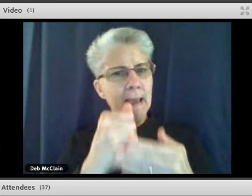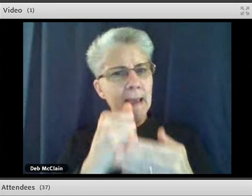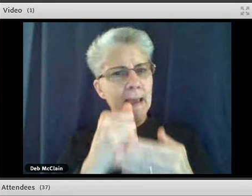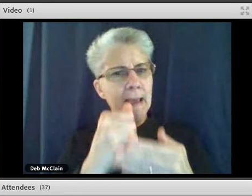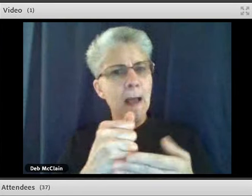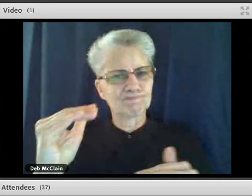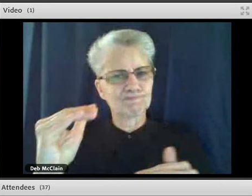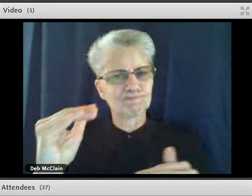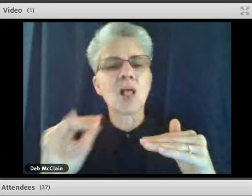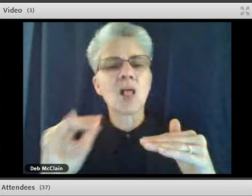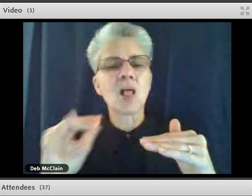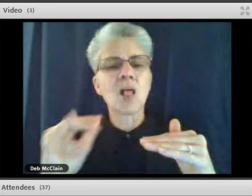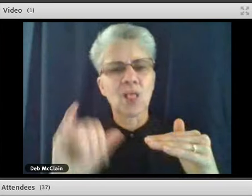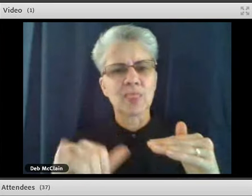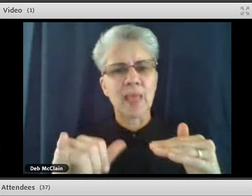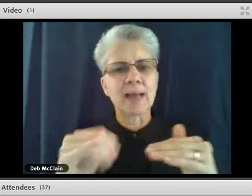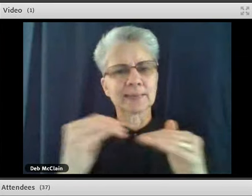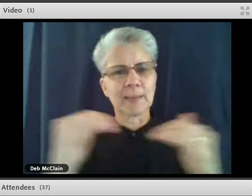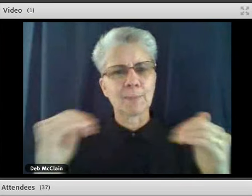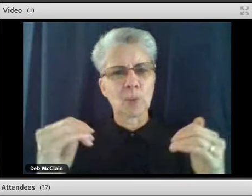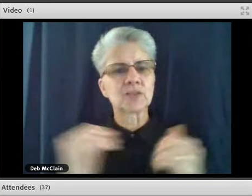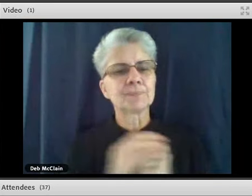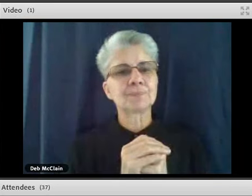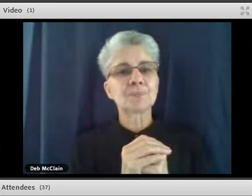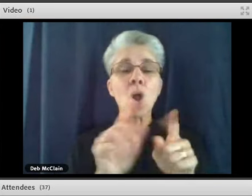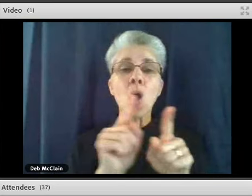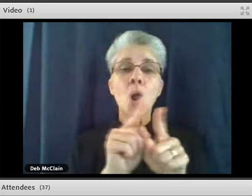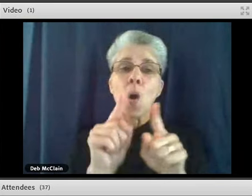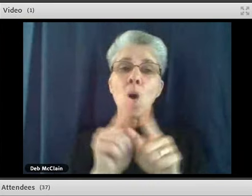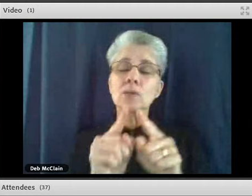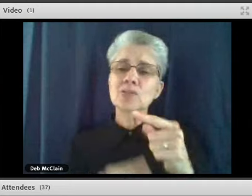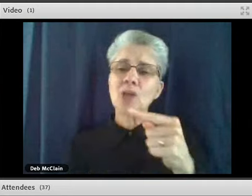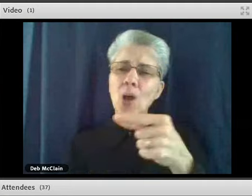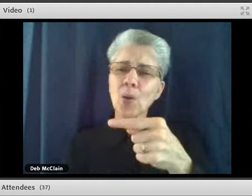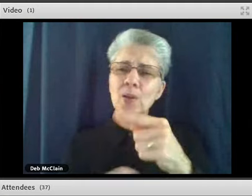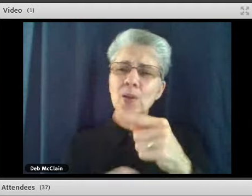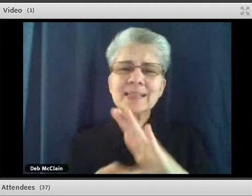So, libraries can definitely help fill in that gap, fill in that digital divide.